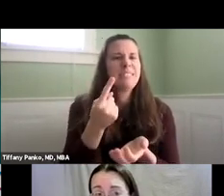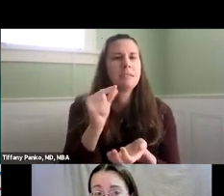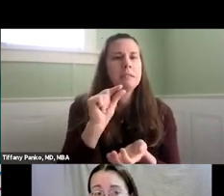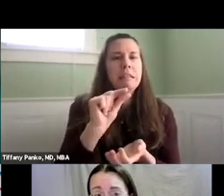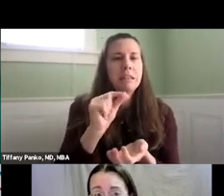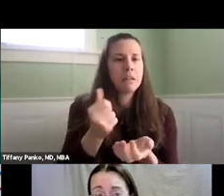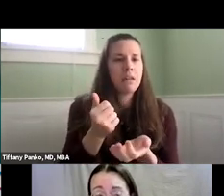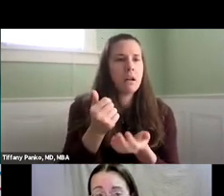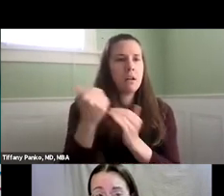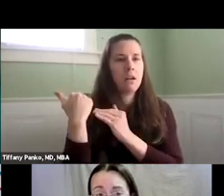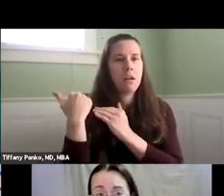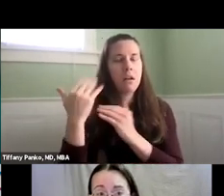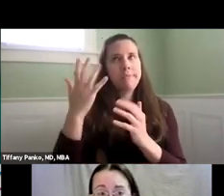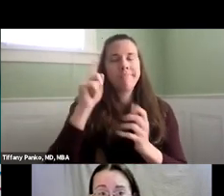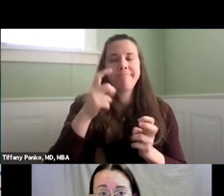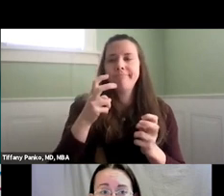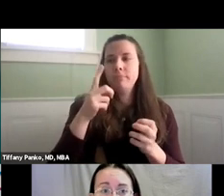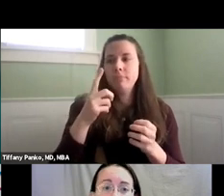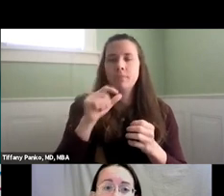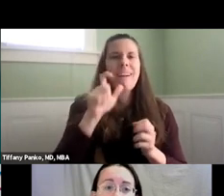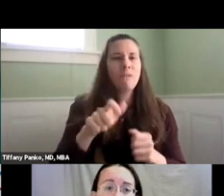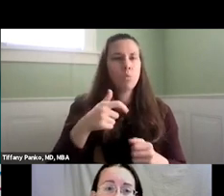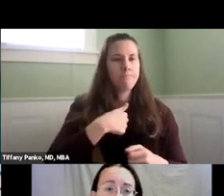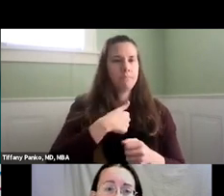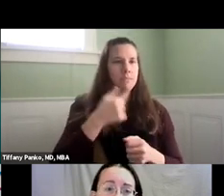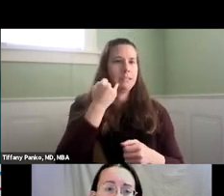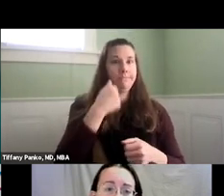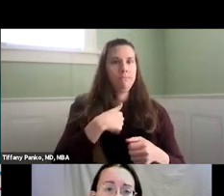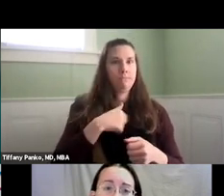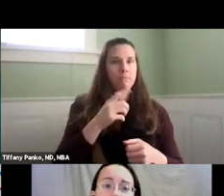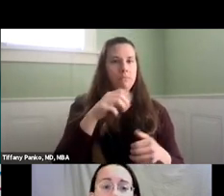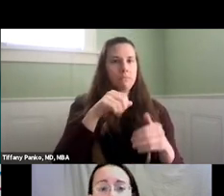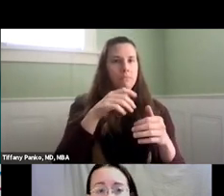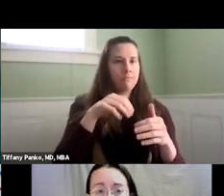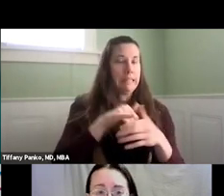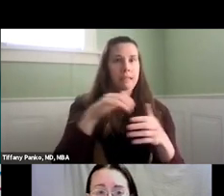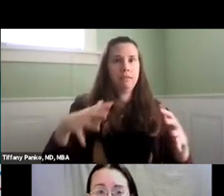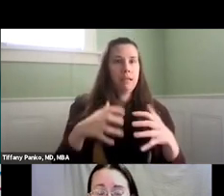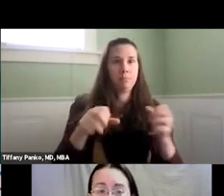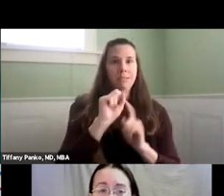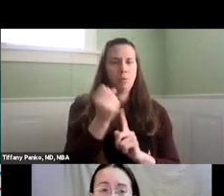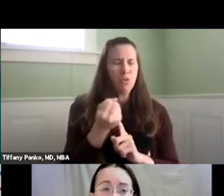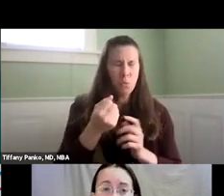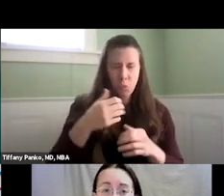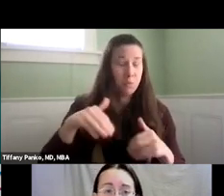be true for other women with disabilities. They can take some of that burden off. So